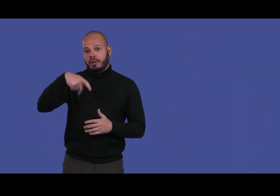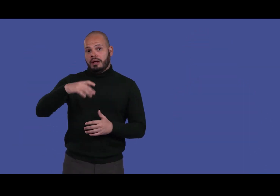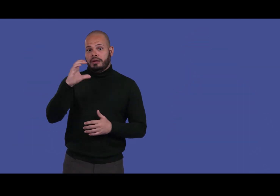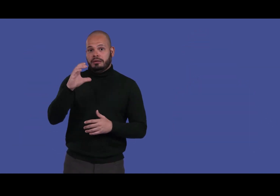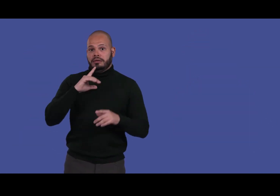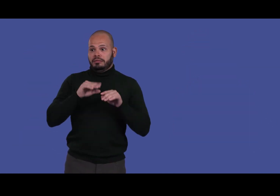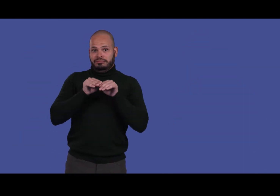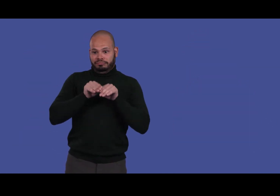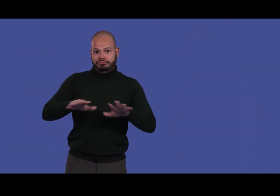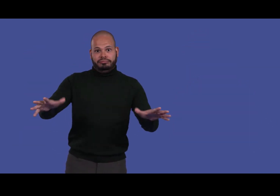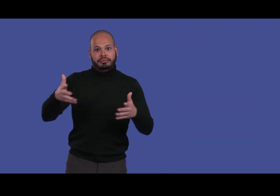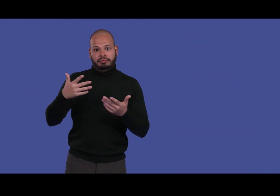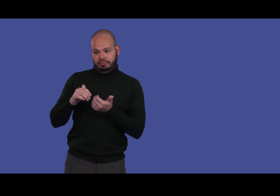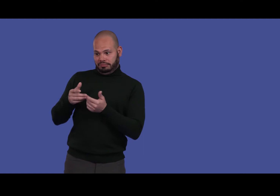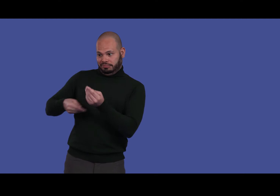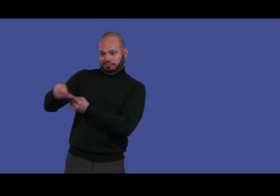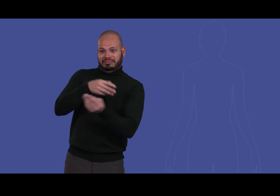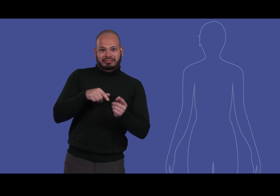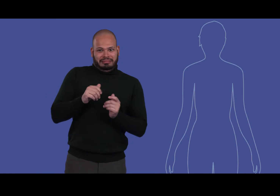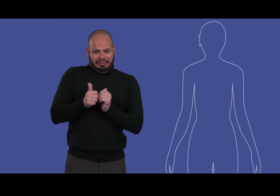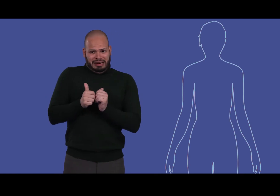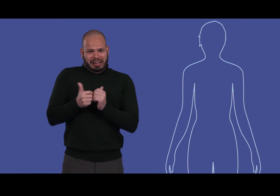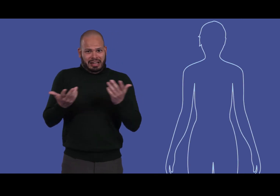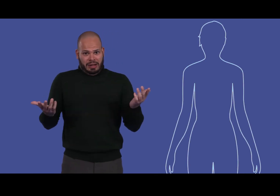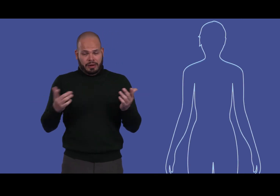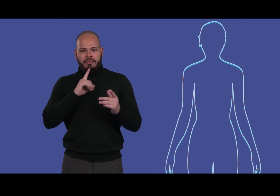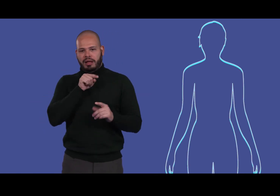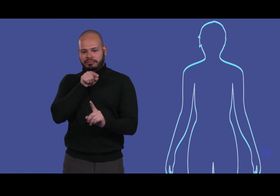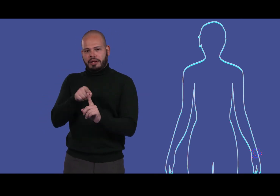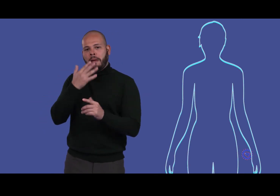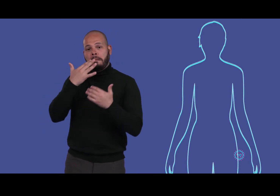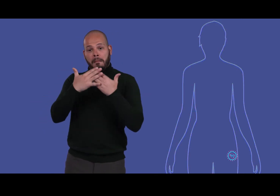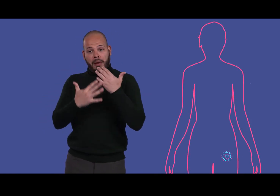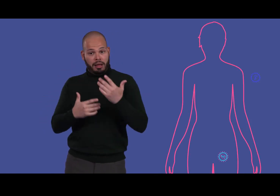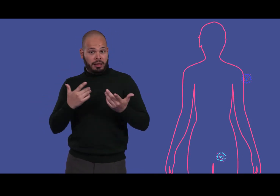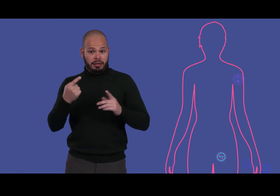Hep C is spread through blood.